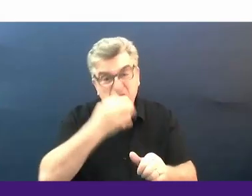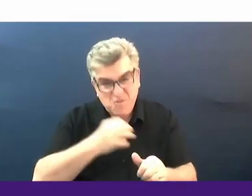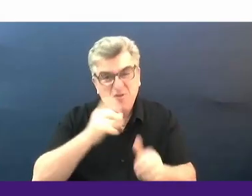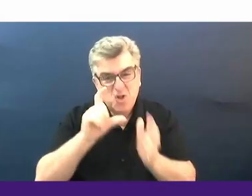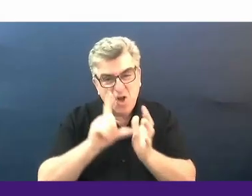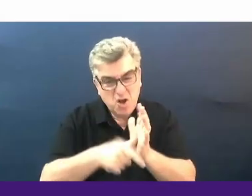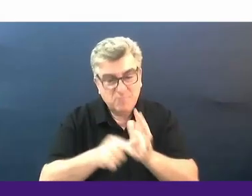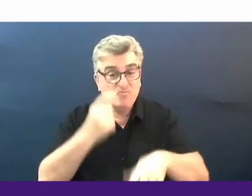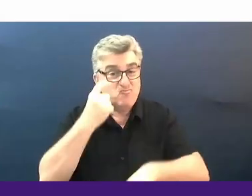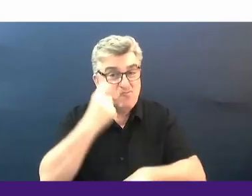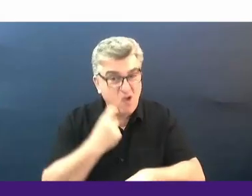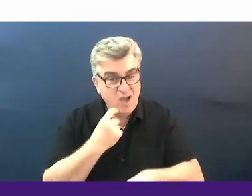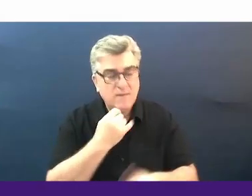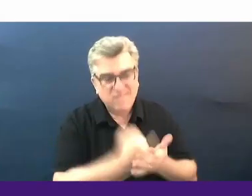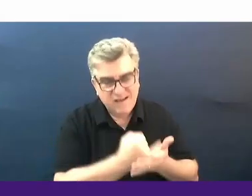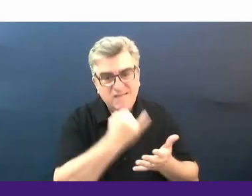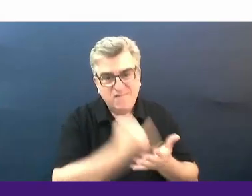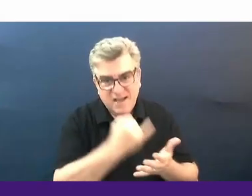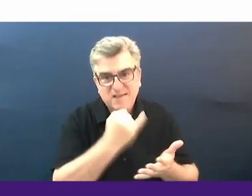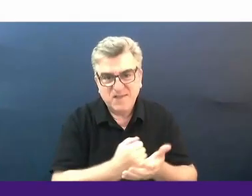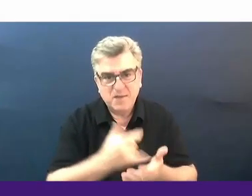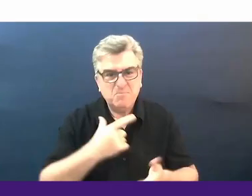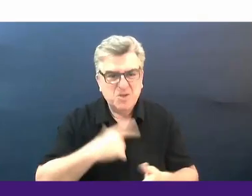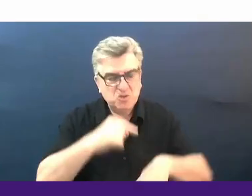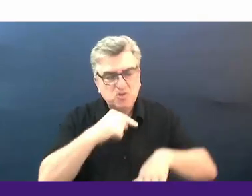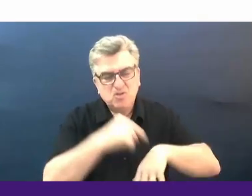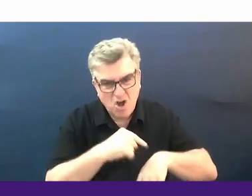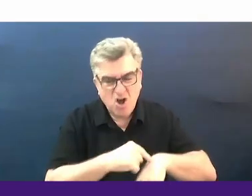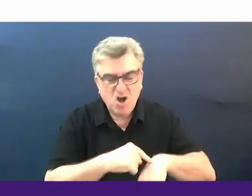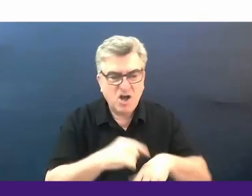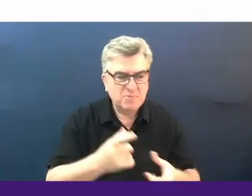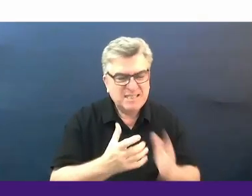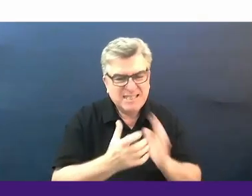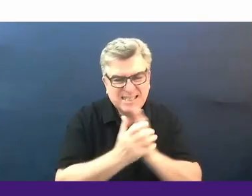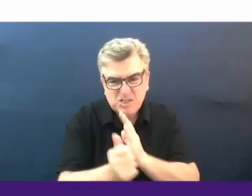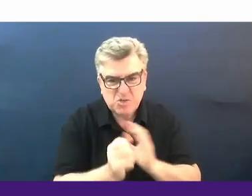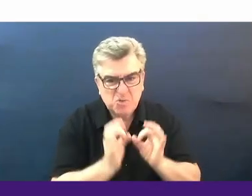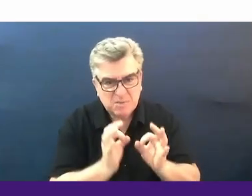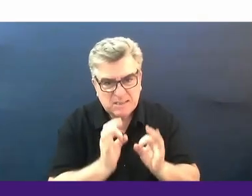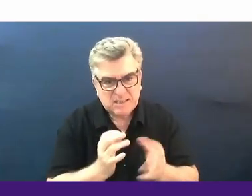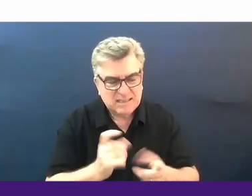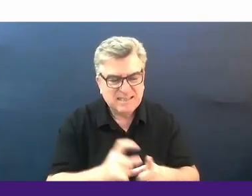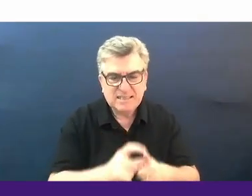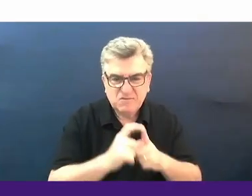time required and the skill that's needed to take bloods, and the process itself. So,